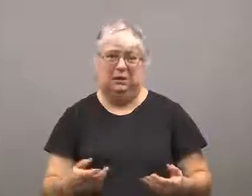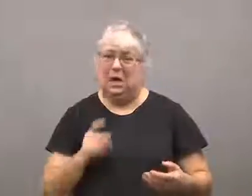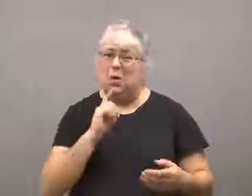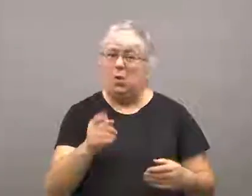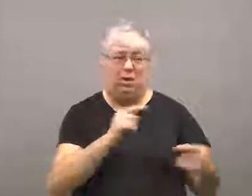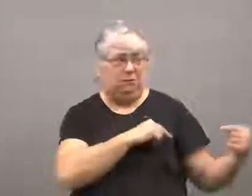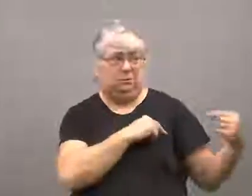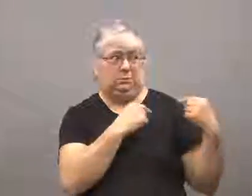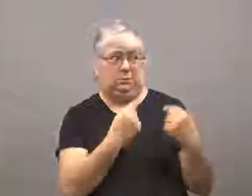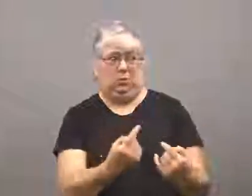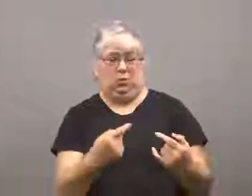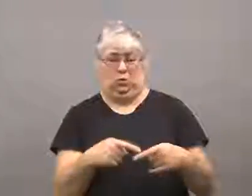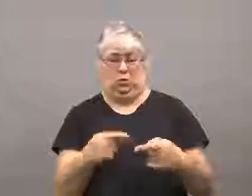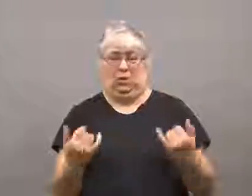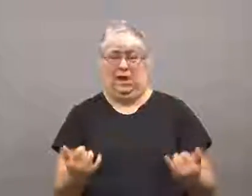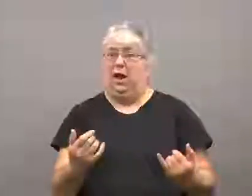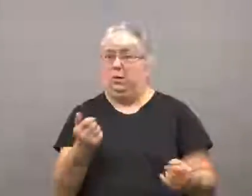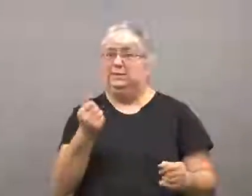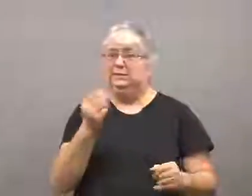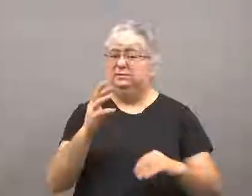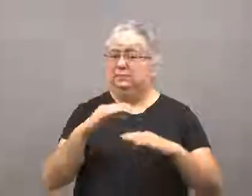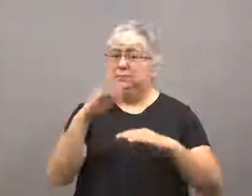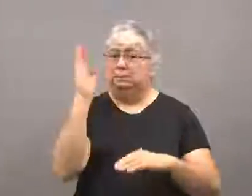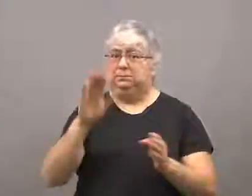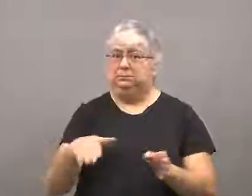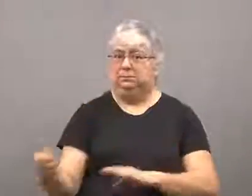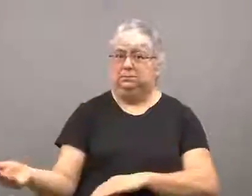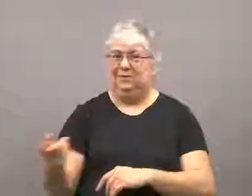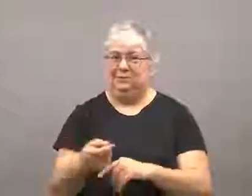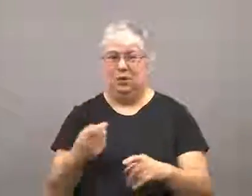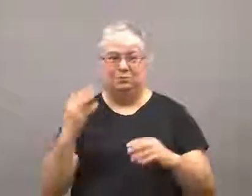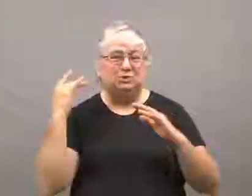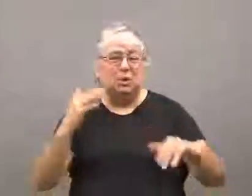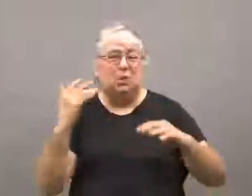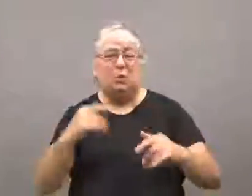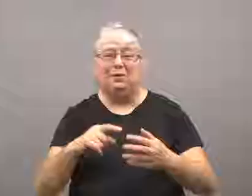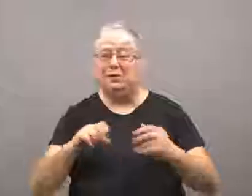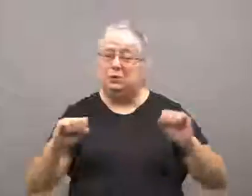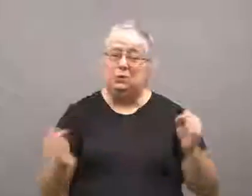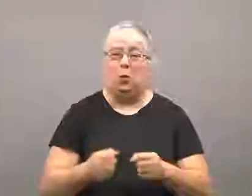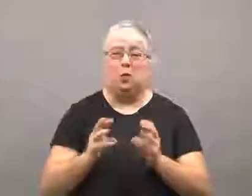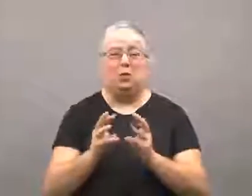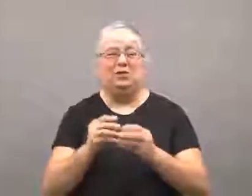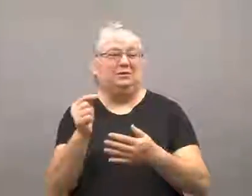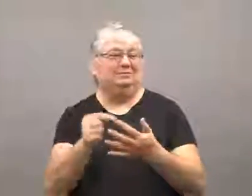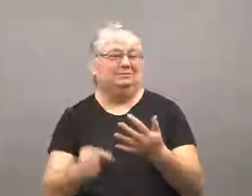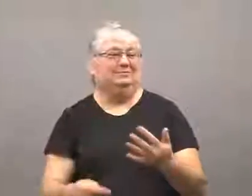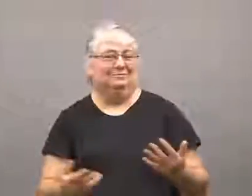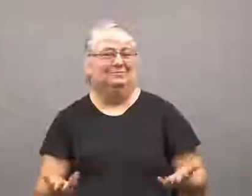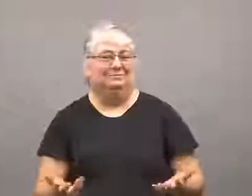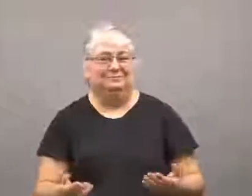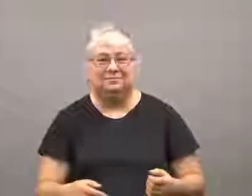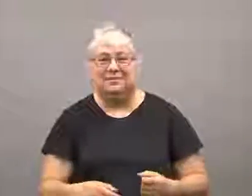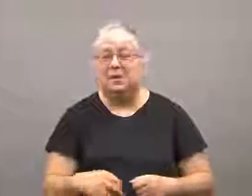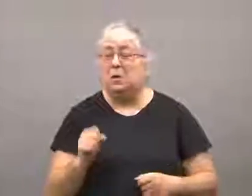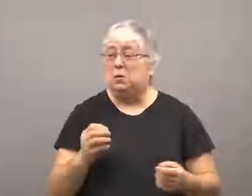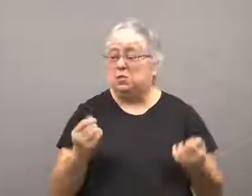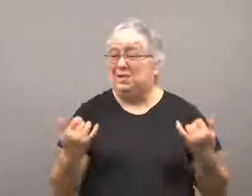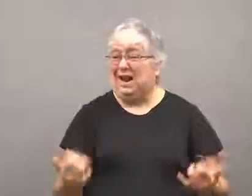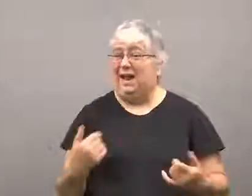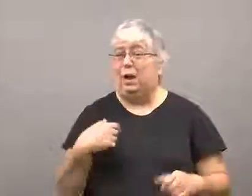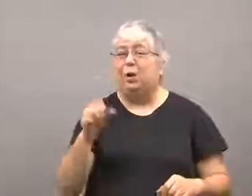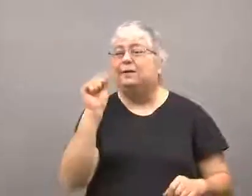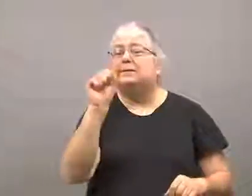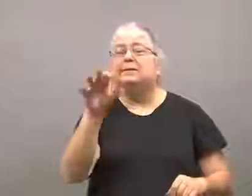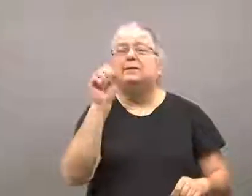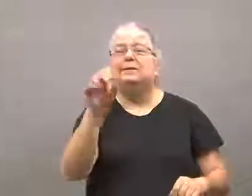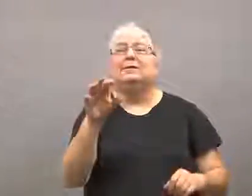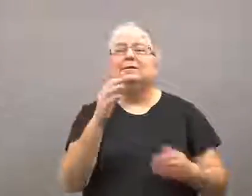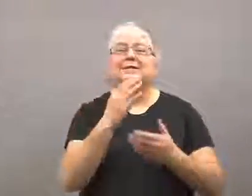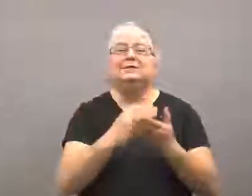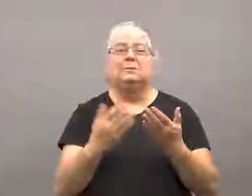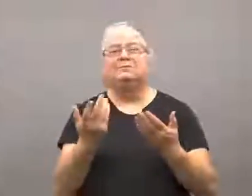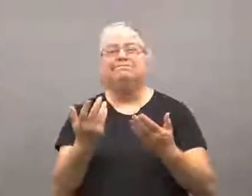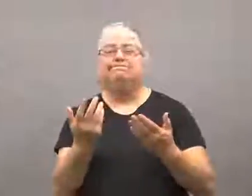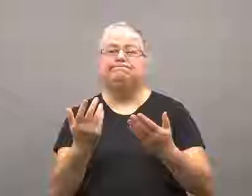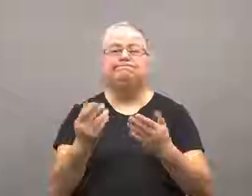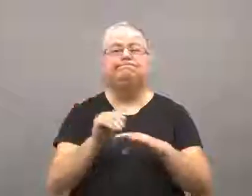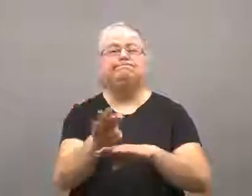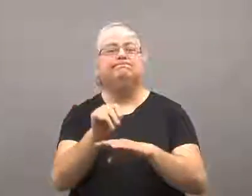Up to now, at least 16 people have died from the snow and cold weather.